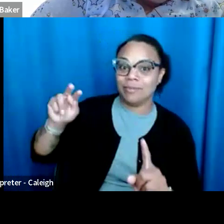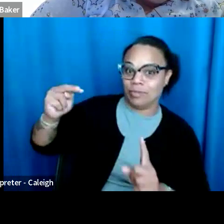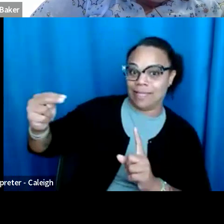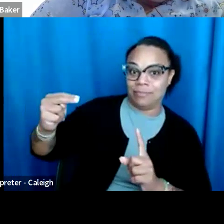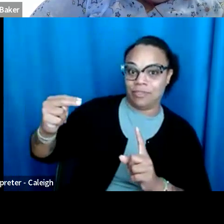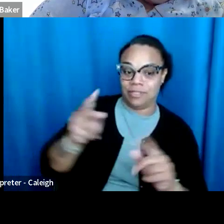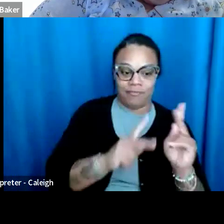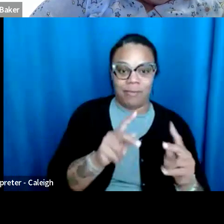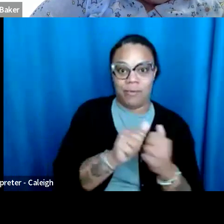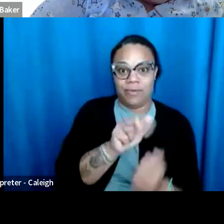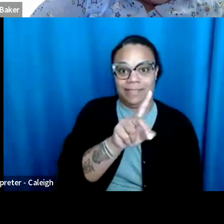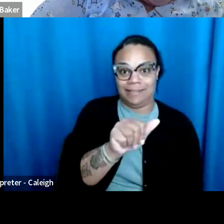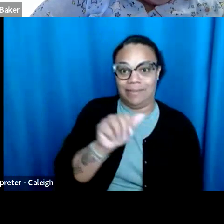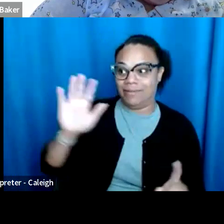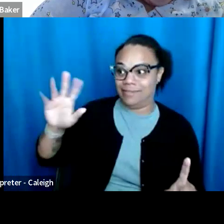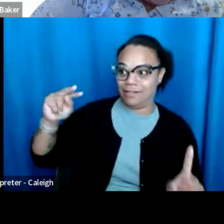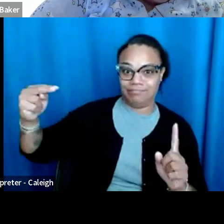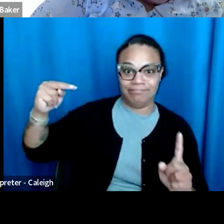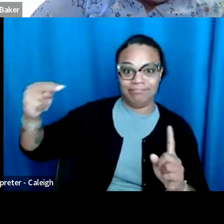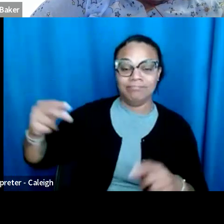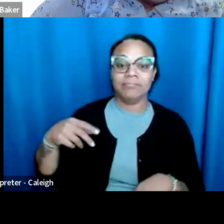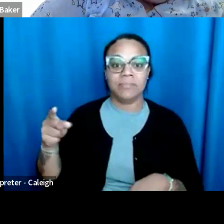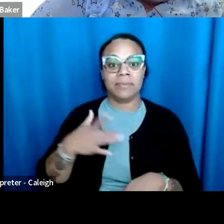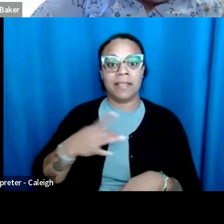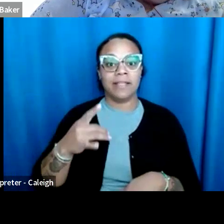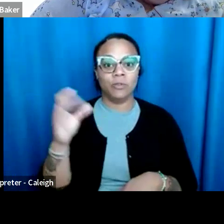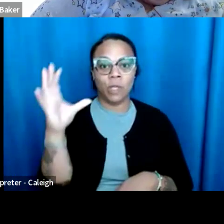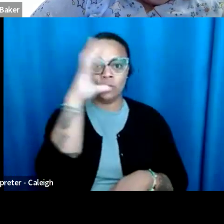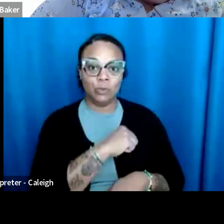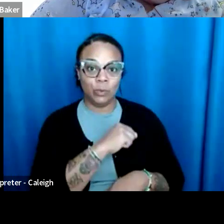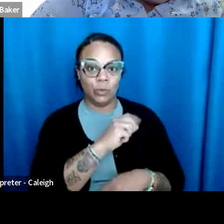People like to make assumptions about our intellects,